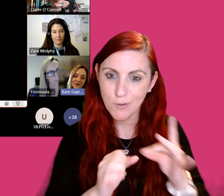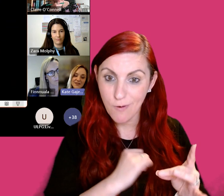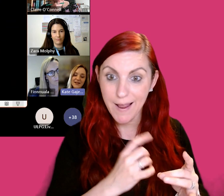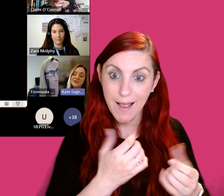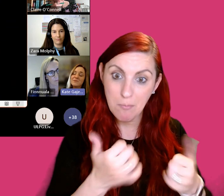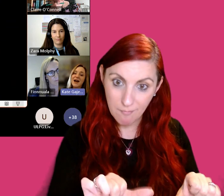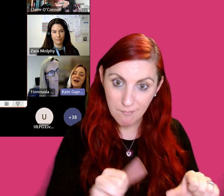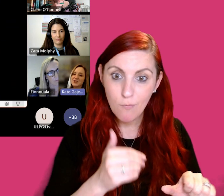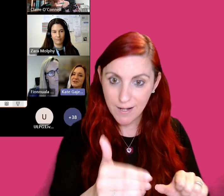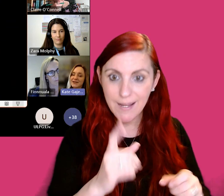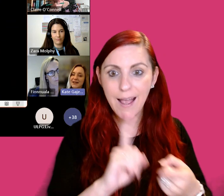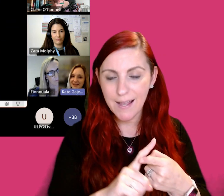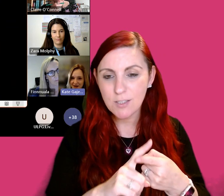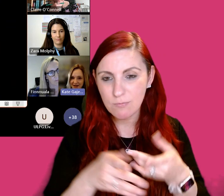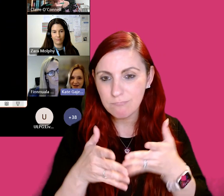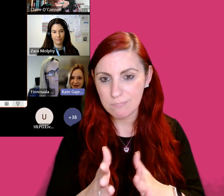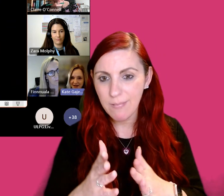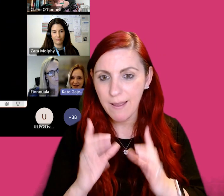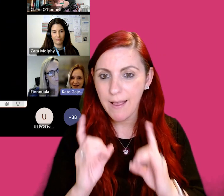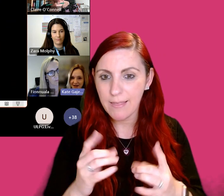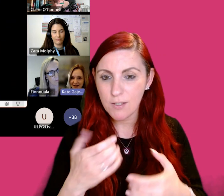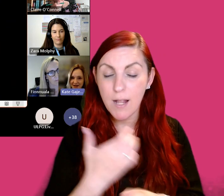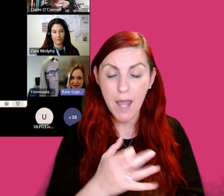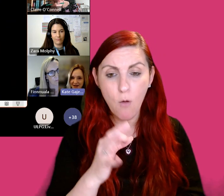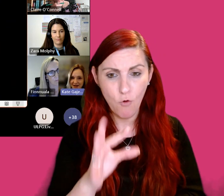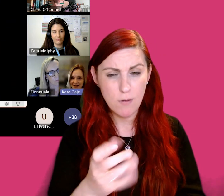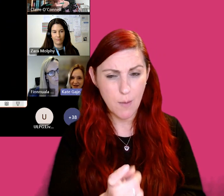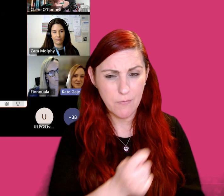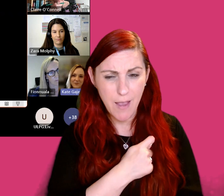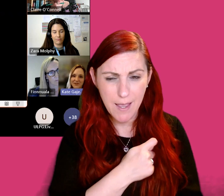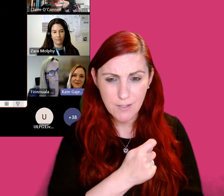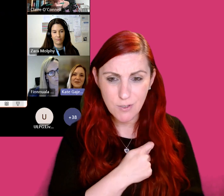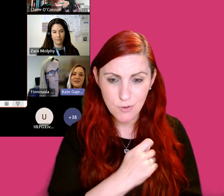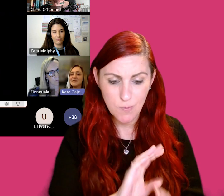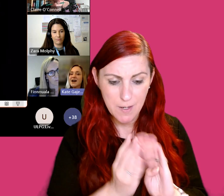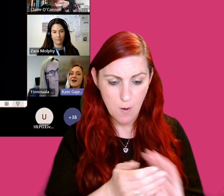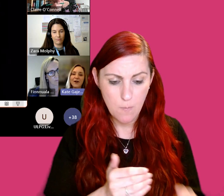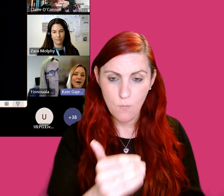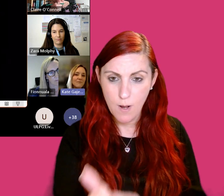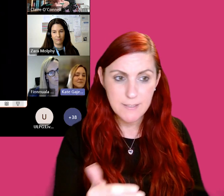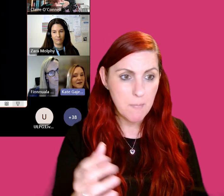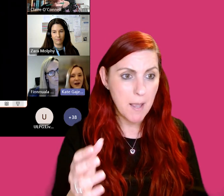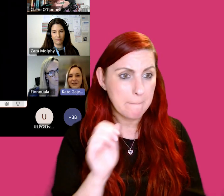I was extremely anxious to even get pregnant and I hear it from many women with diabetes from young